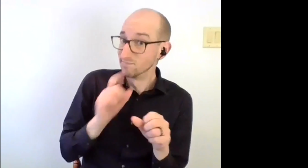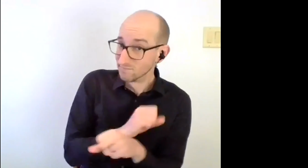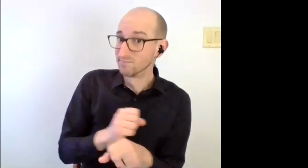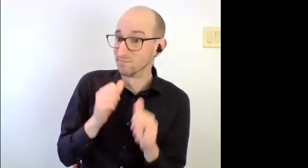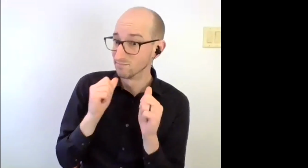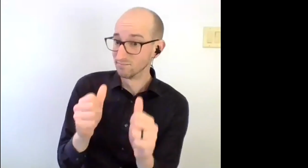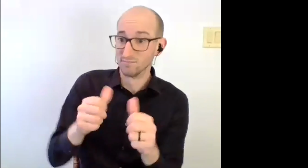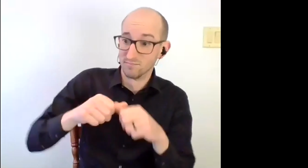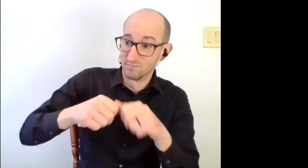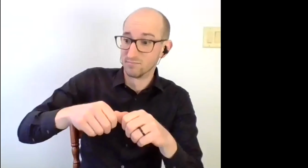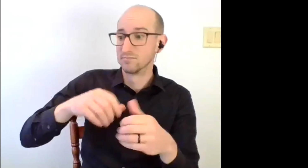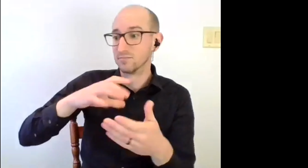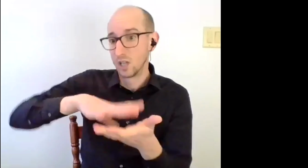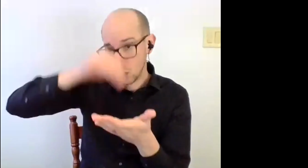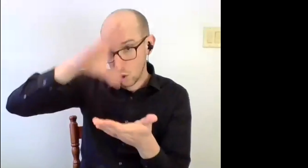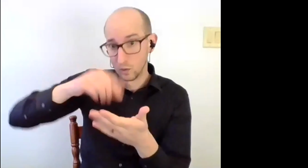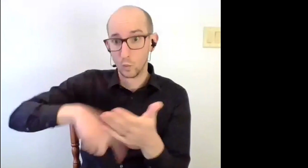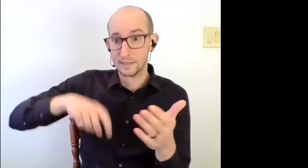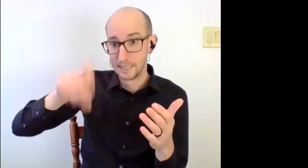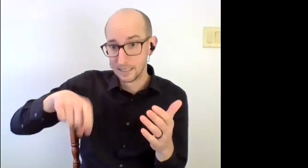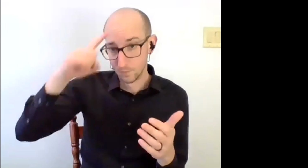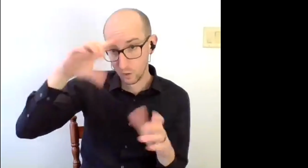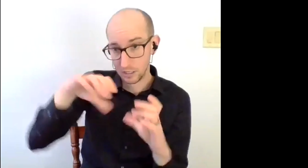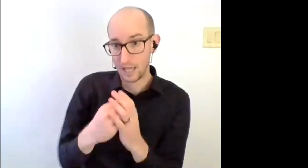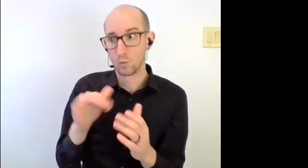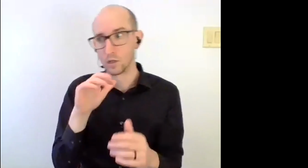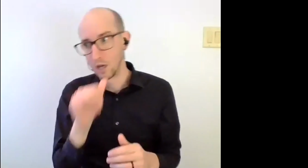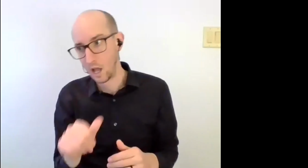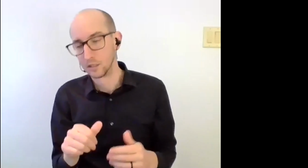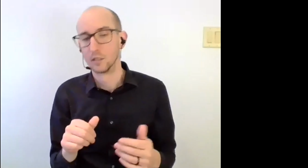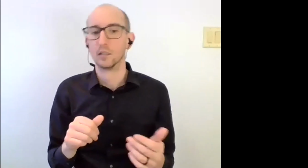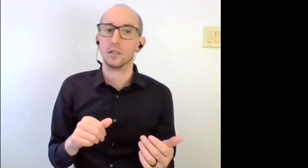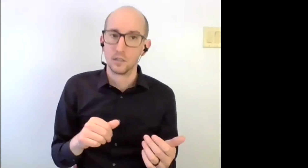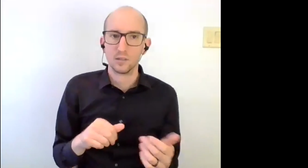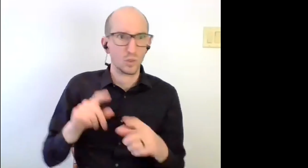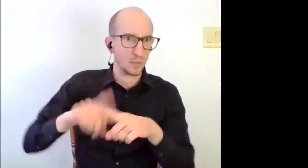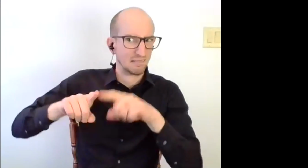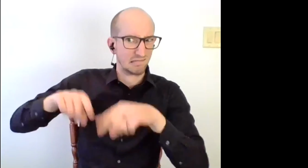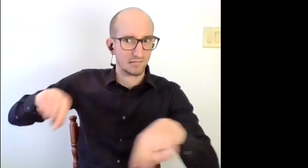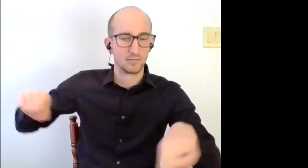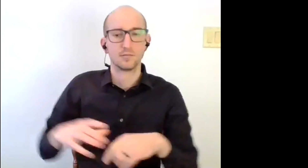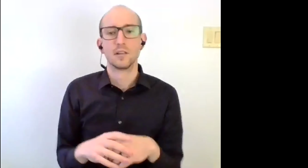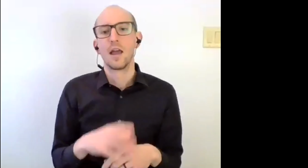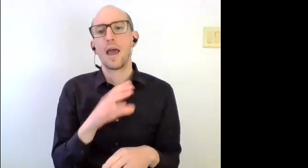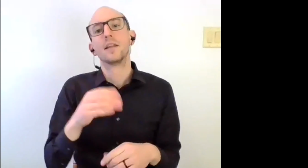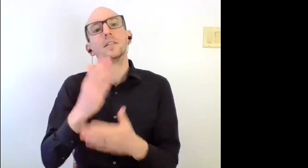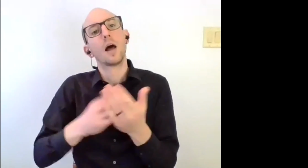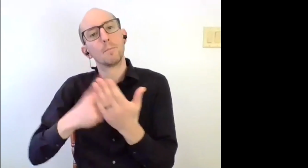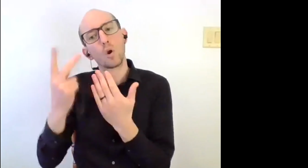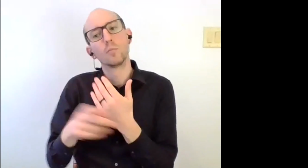no what extent is it possible to make outcomes without being together in the